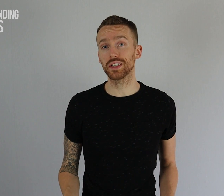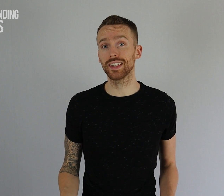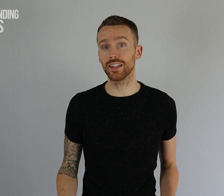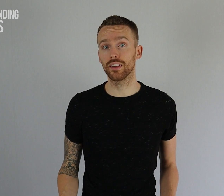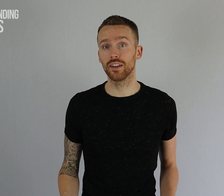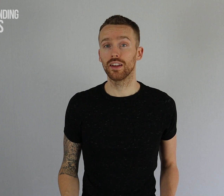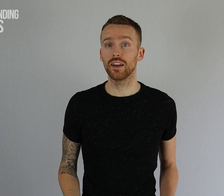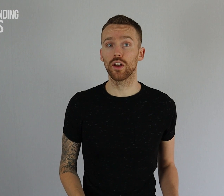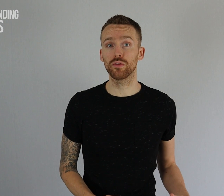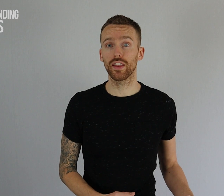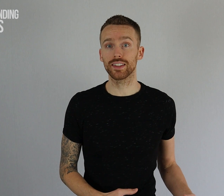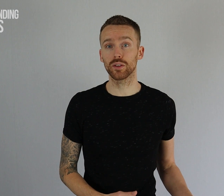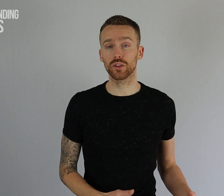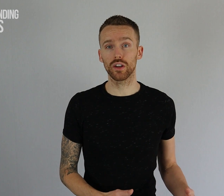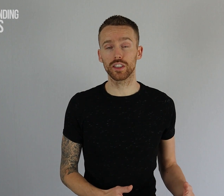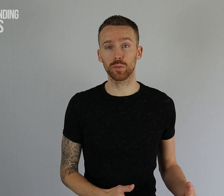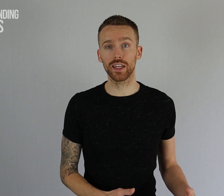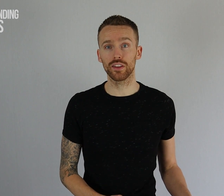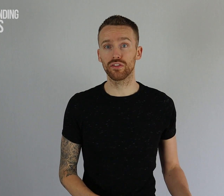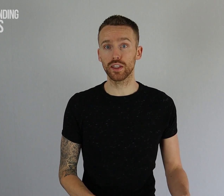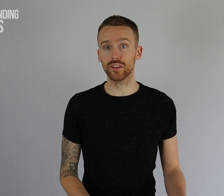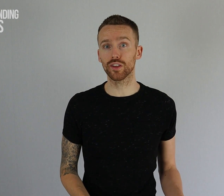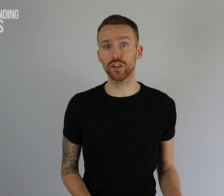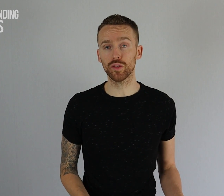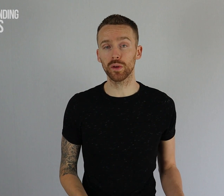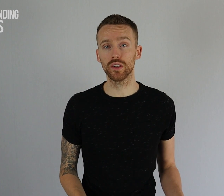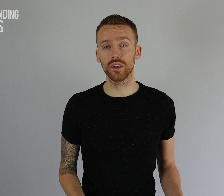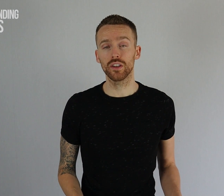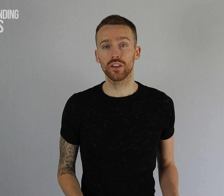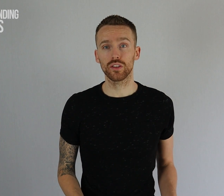got a till and hopefully that till has got a display on that faces the customer. So what